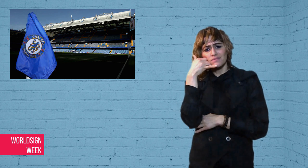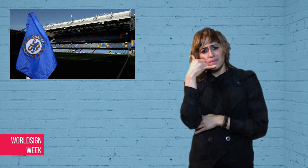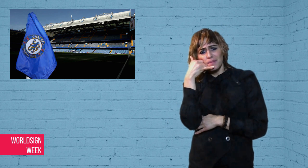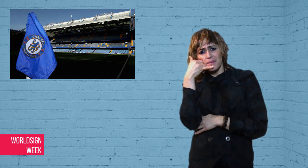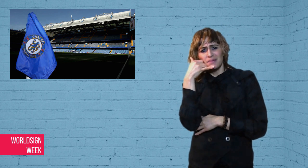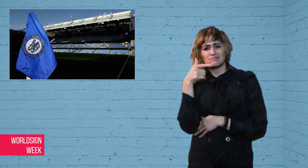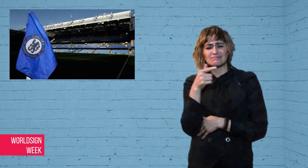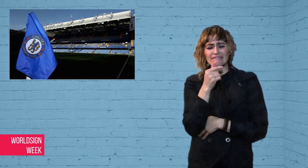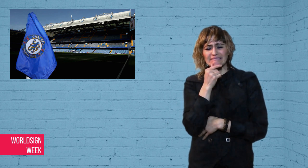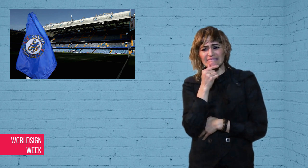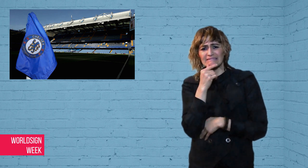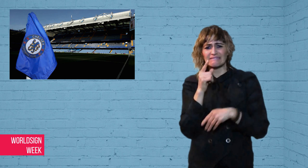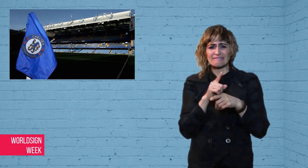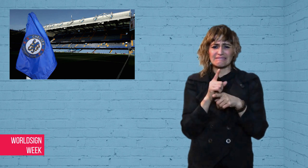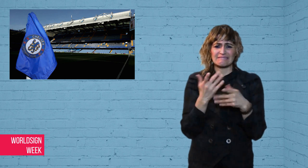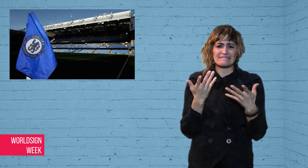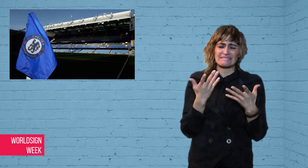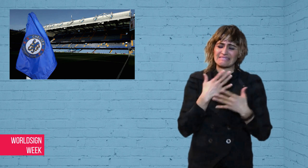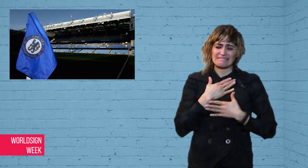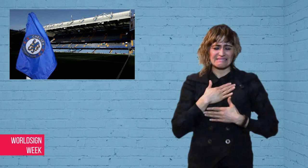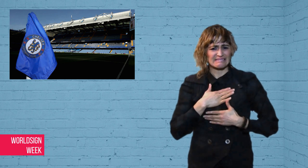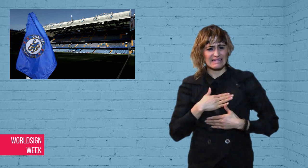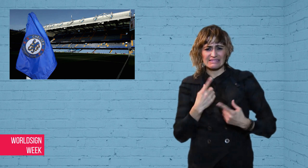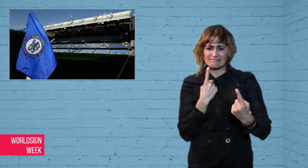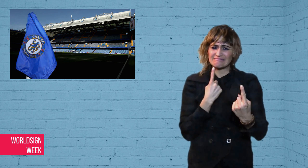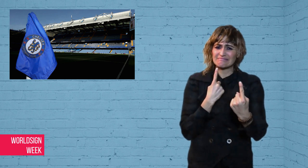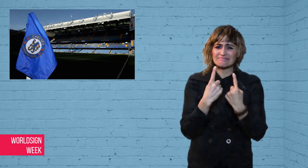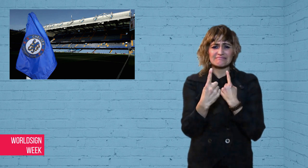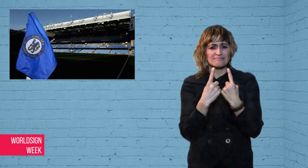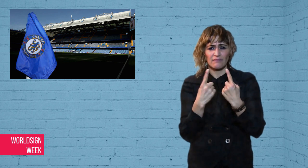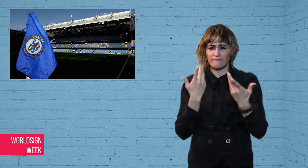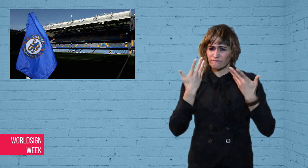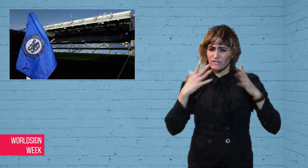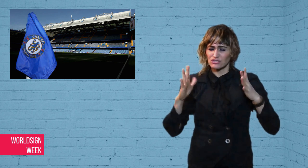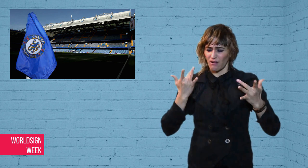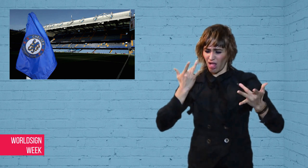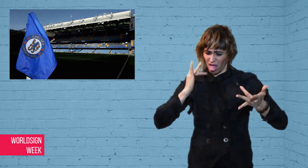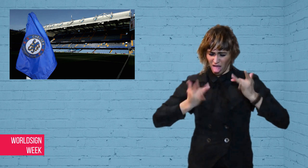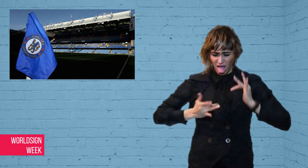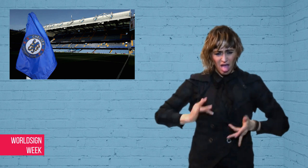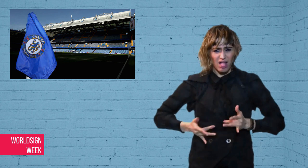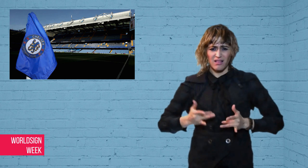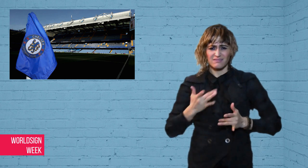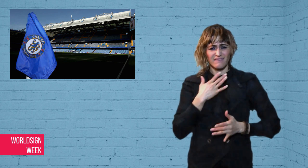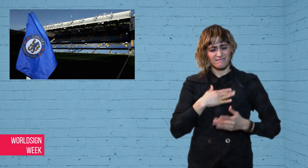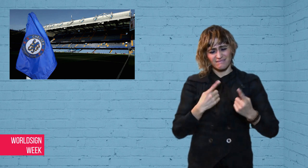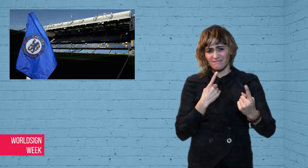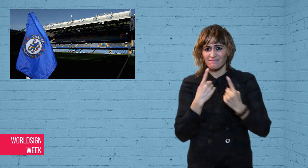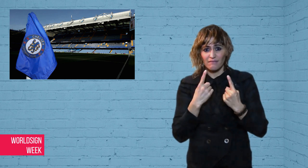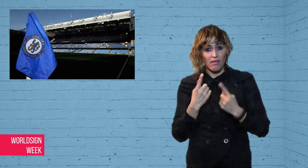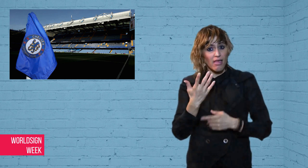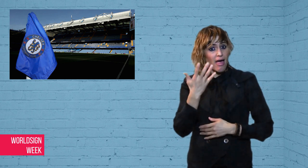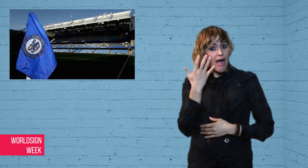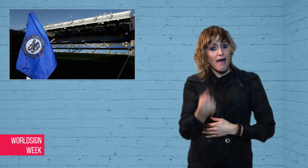in the first week of the scandal.